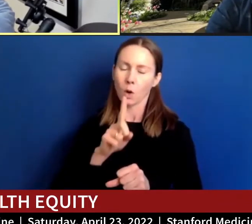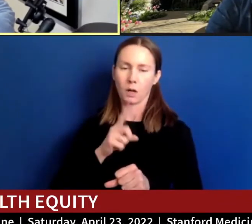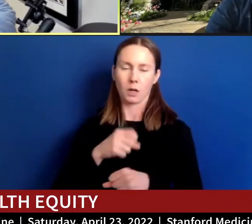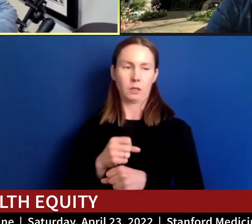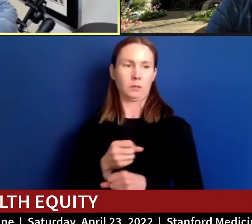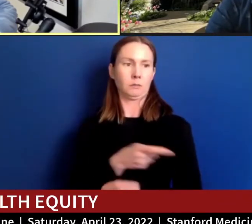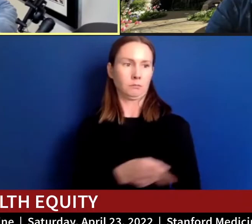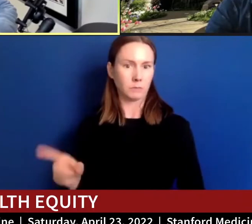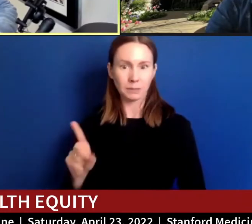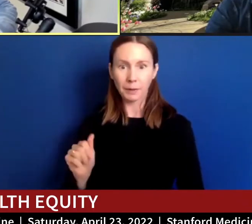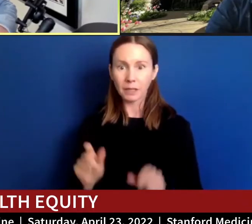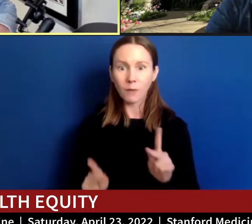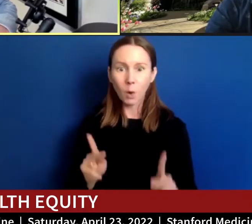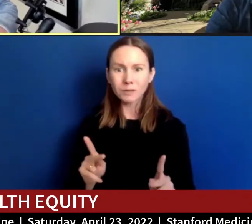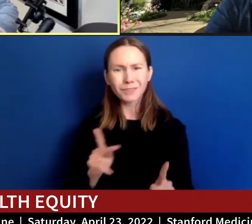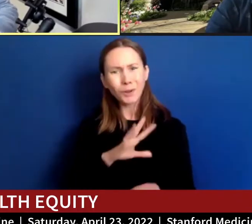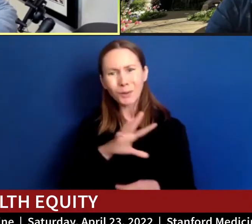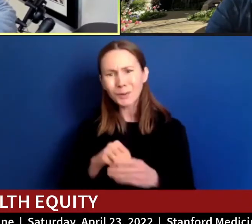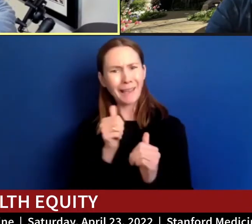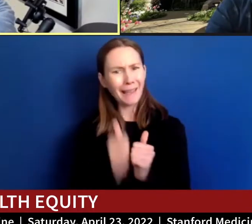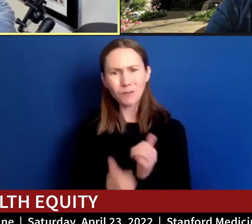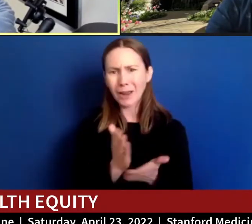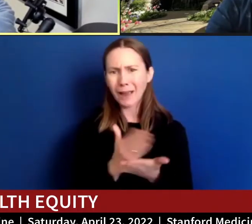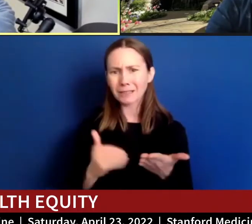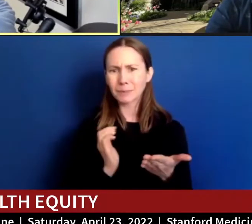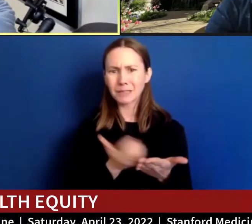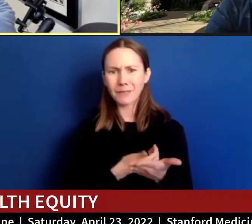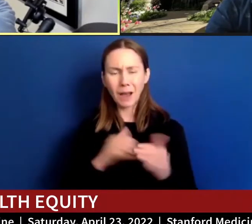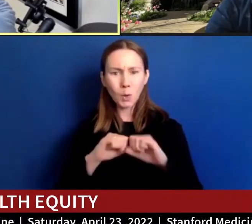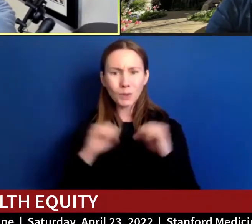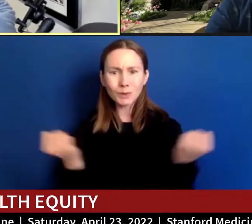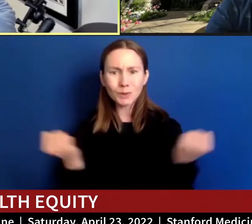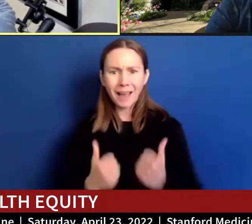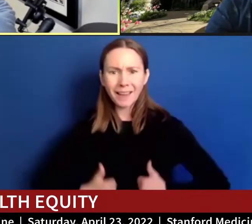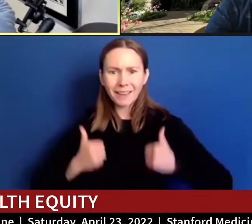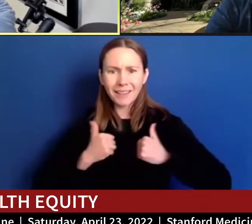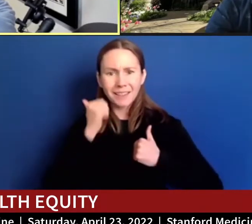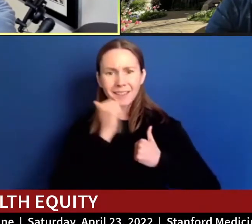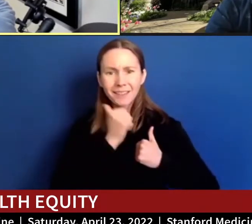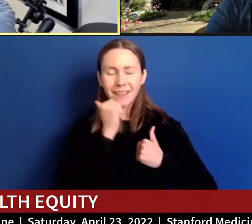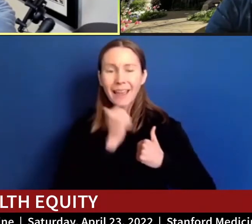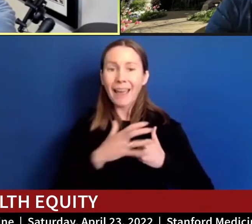are included in every aspect throughout society. And receive, you know, the care and support that